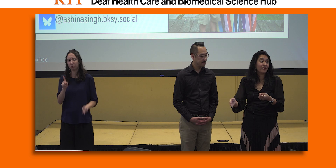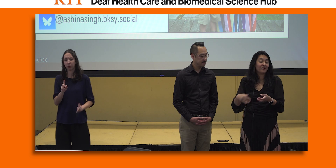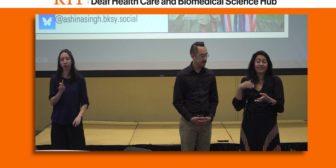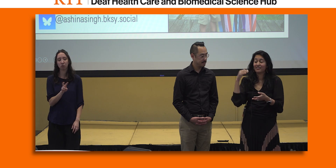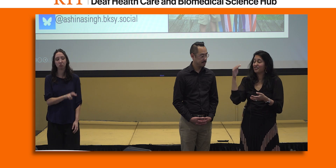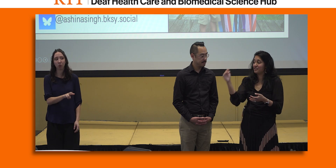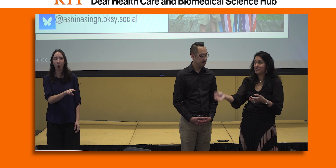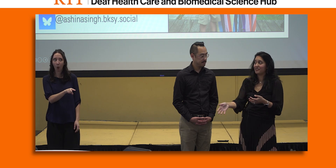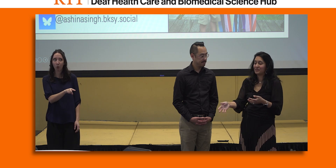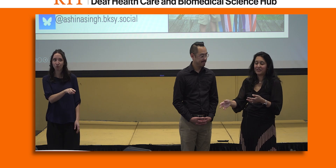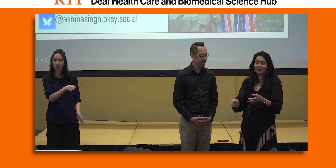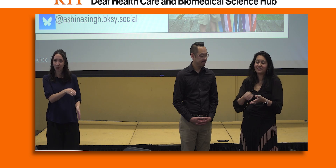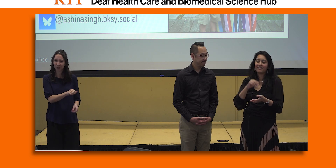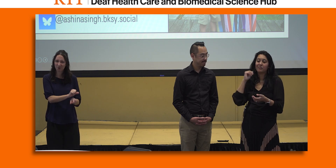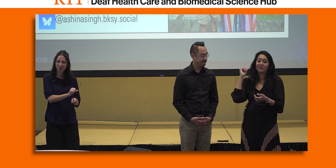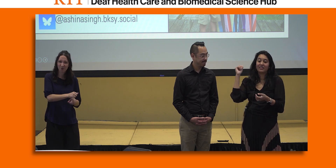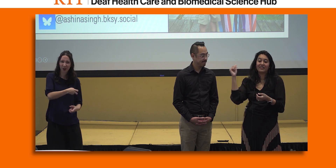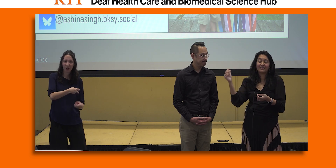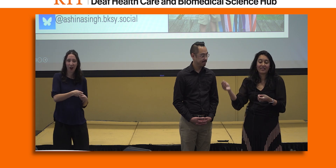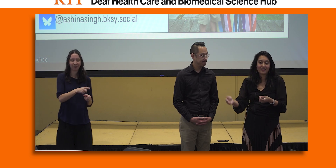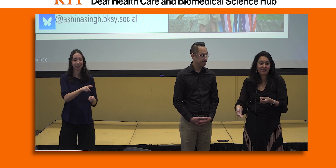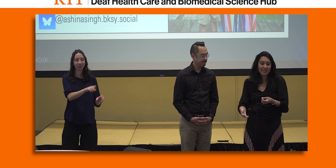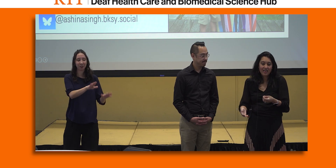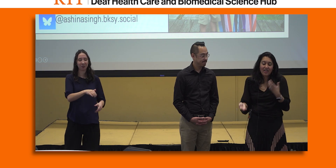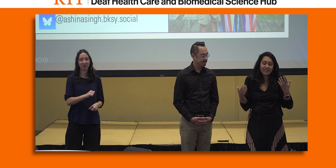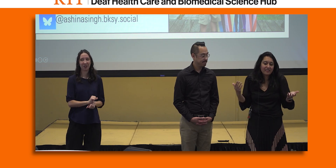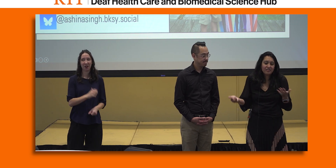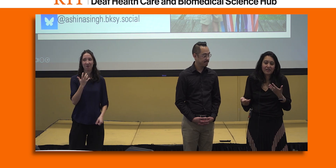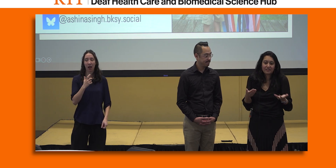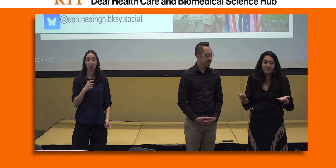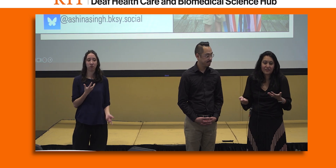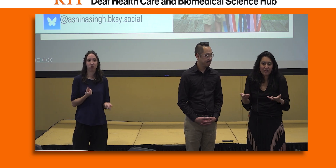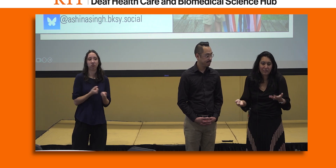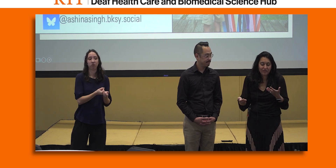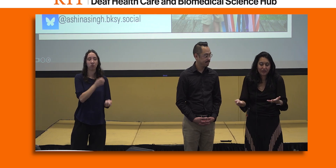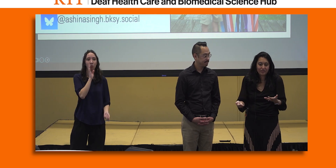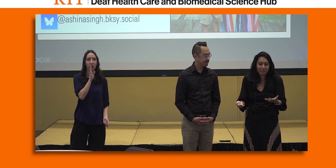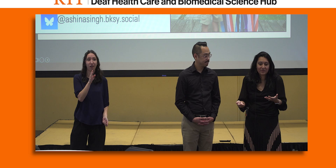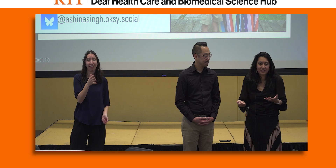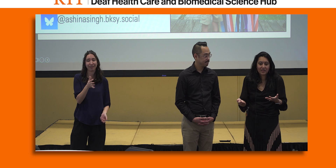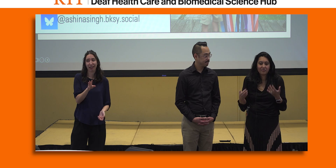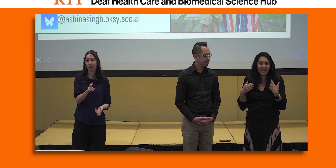and she's done a really great job with this." And then you kind of develop a friendship with them,